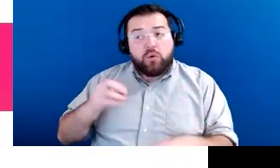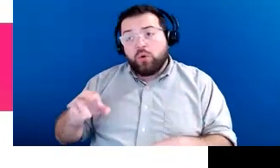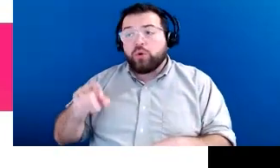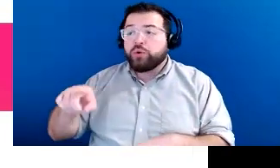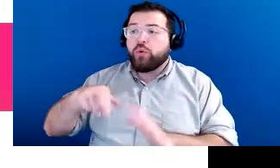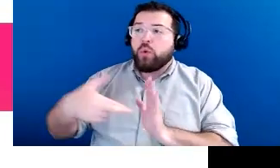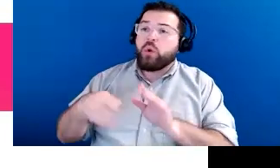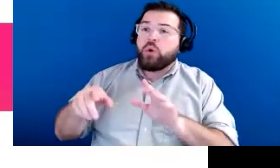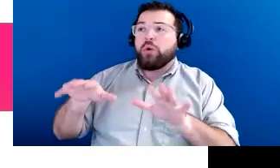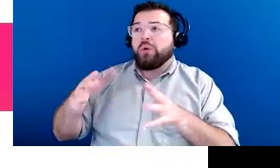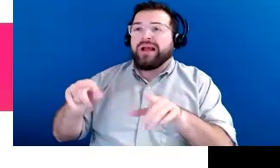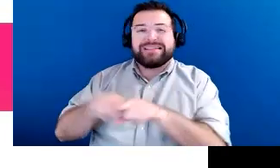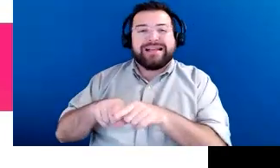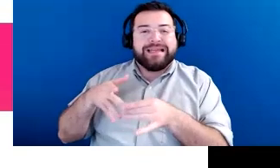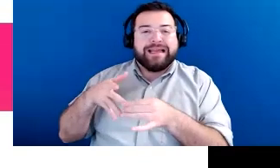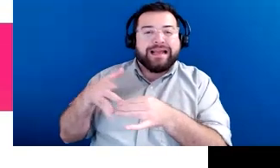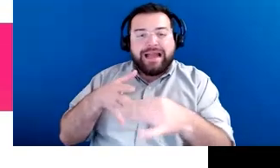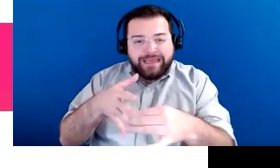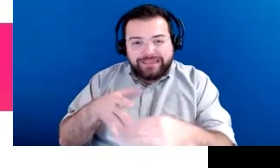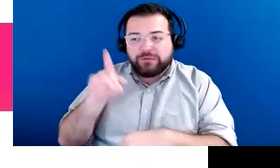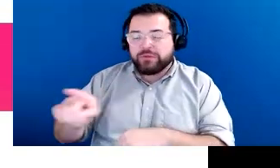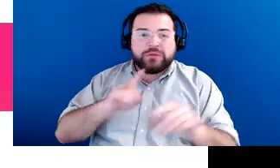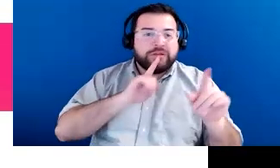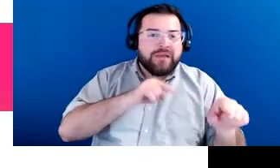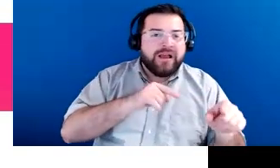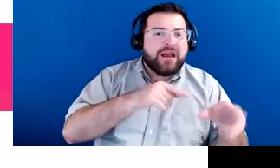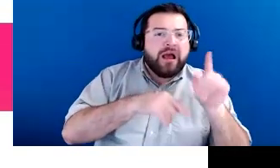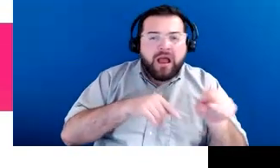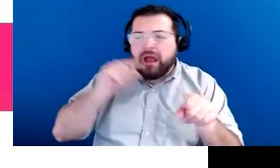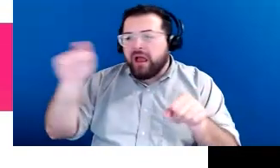You know, responding here and there, or will you only be highlighting certain